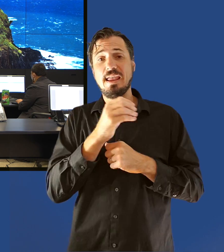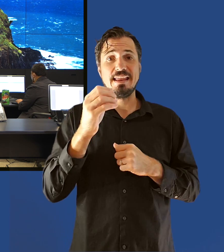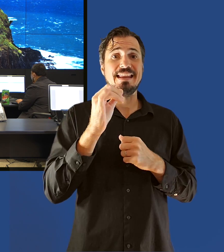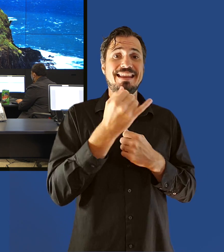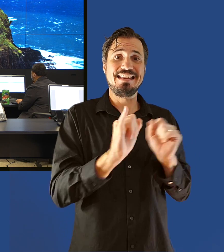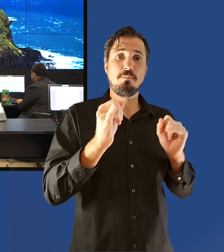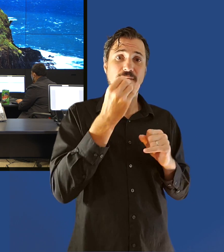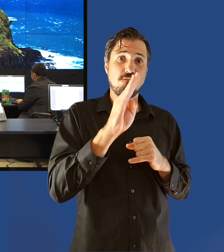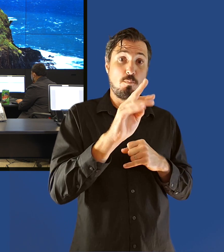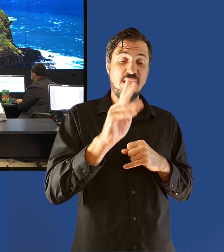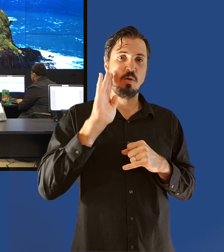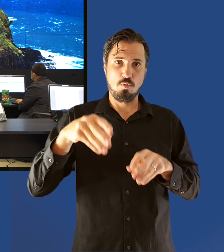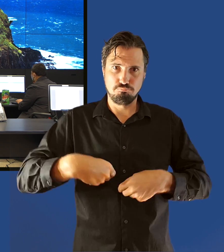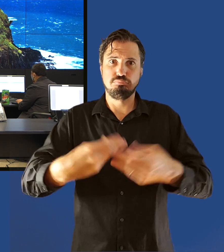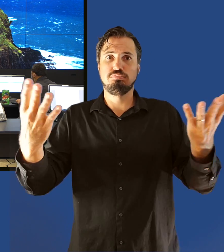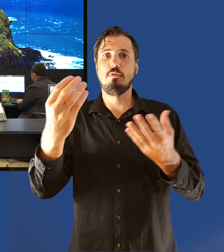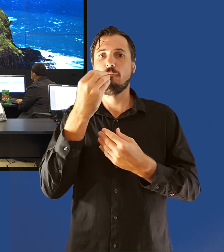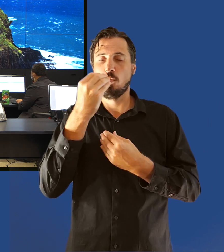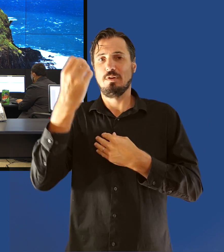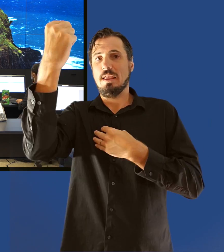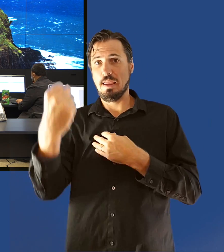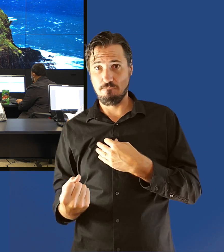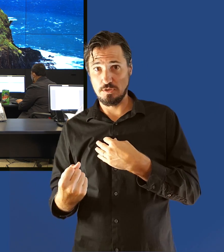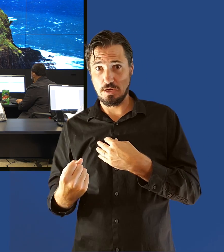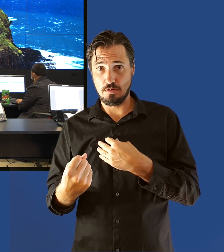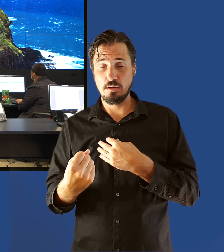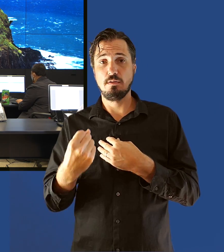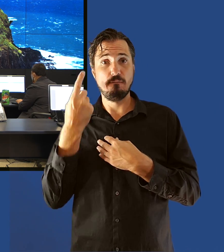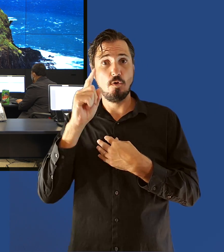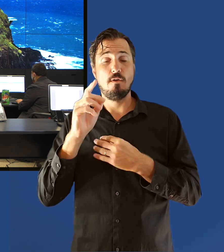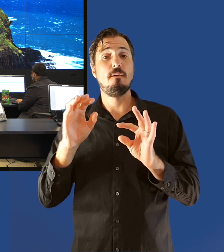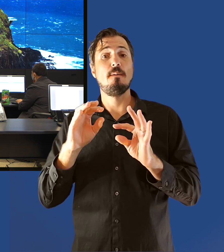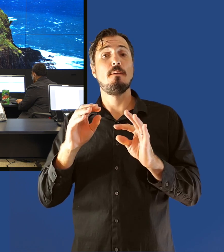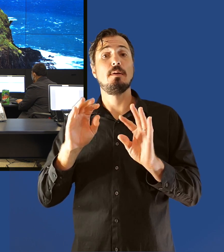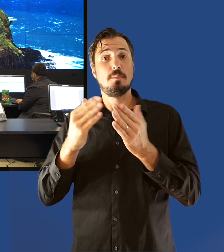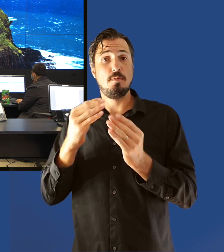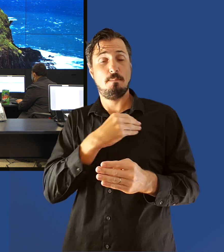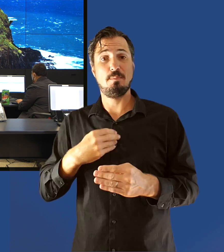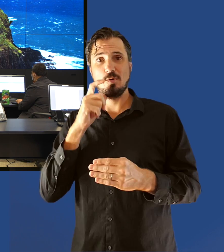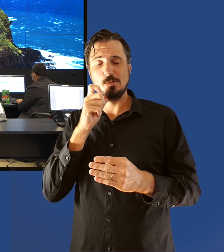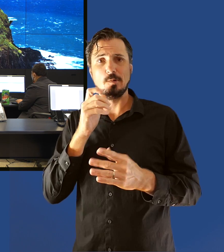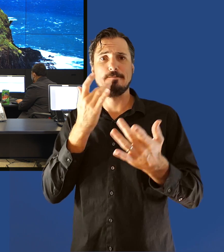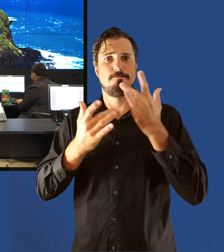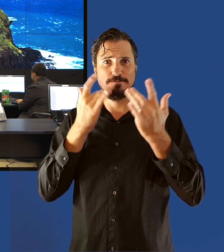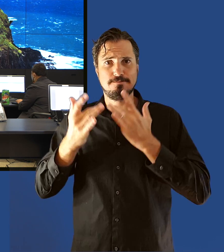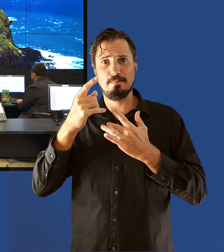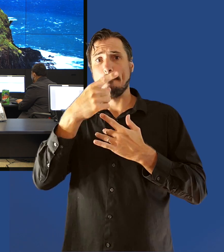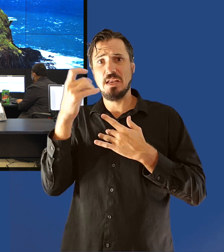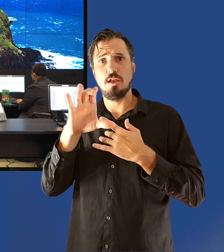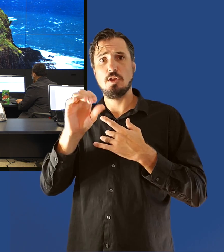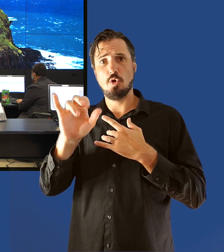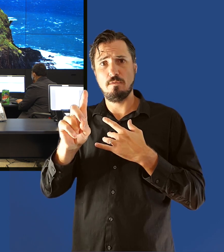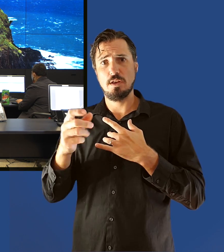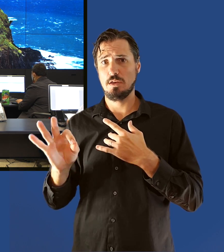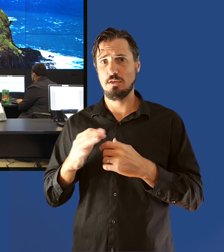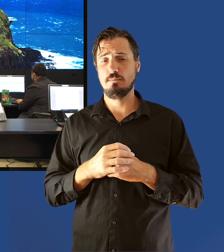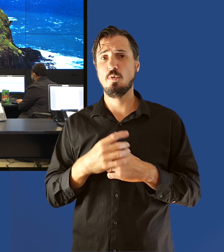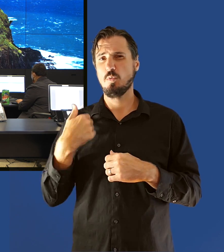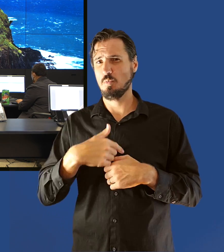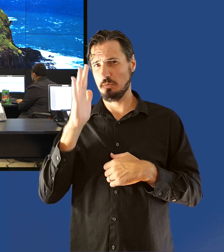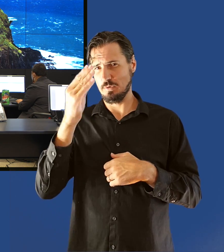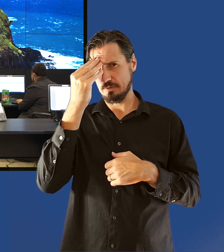every Saturday for members of the public who are experiencing hardship due to COVID-19. We will provide additional details on this program in the coming days.